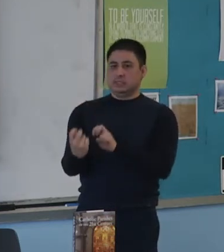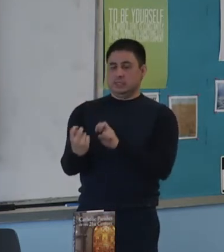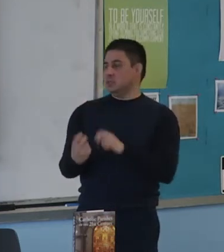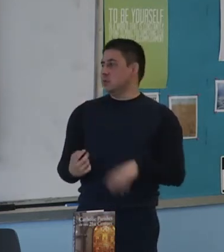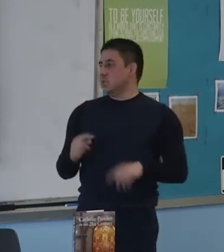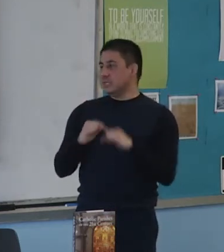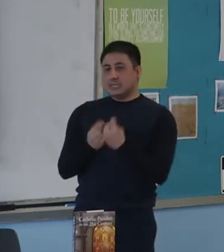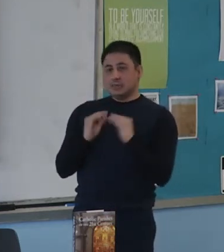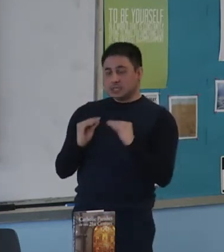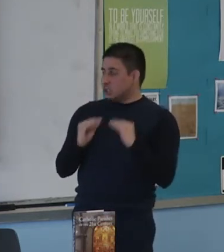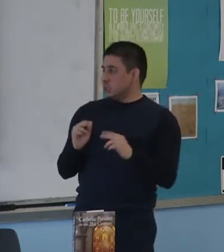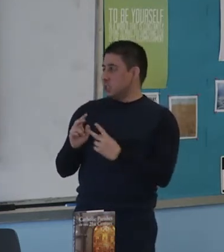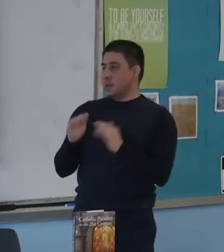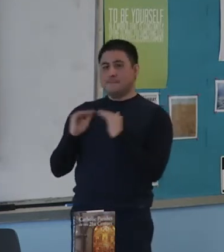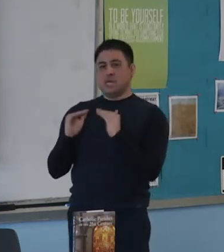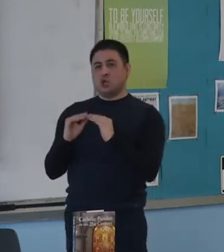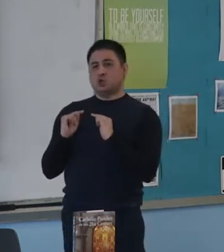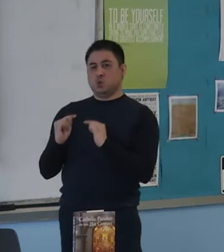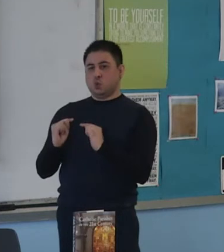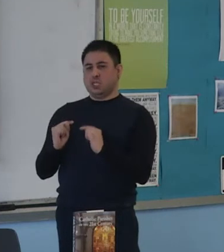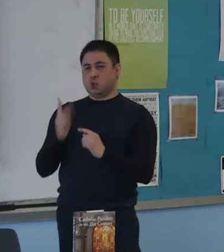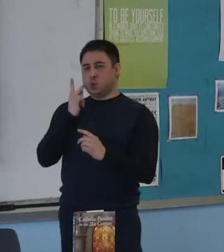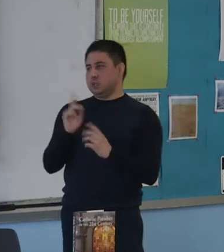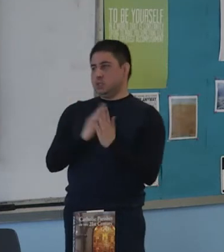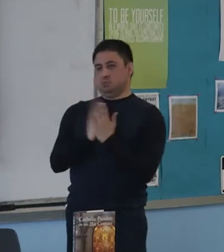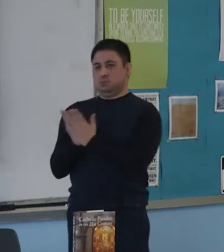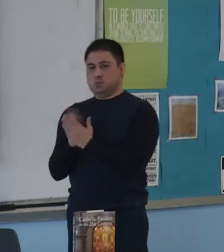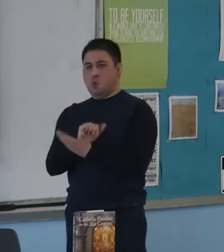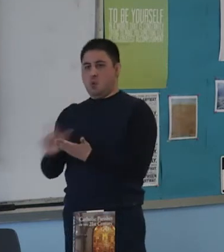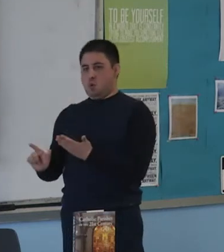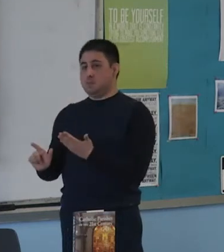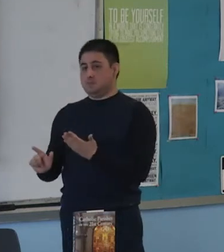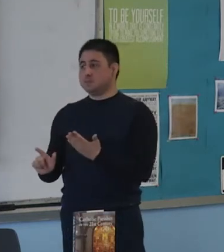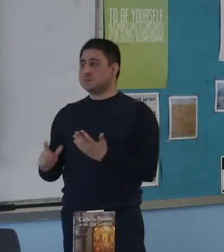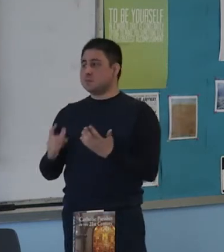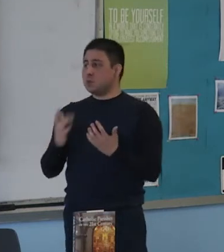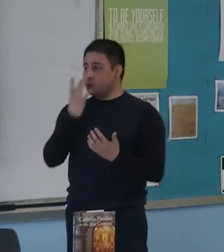teaching, peer tutoring. So you'll see this. What's interesting when we ask the